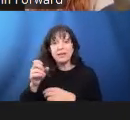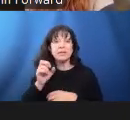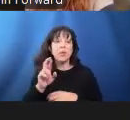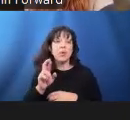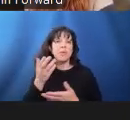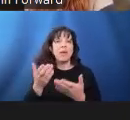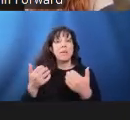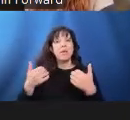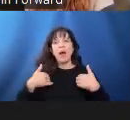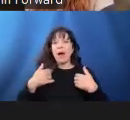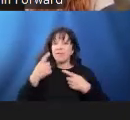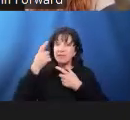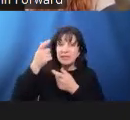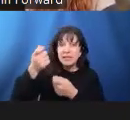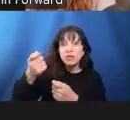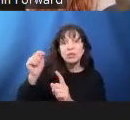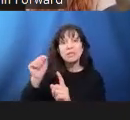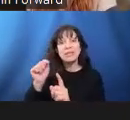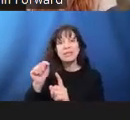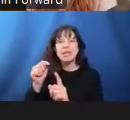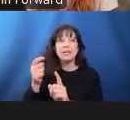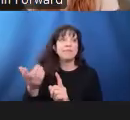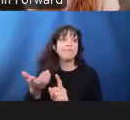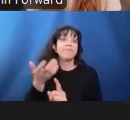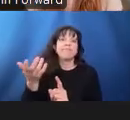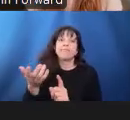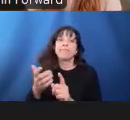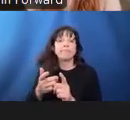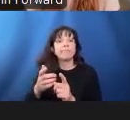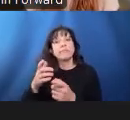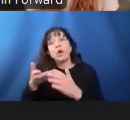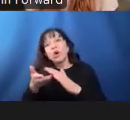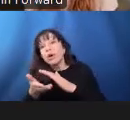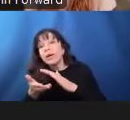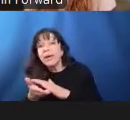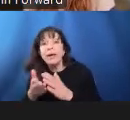this interest in in cooking, in the kitchen, but it might have